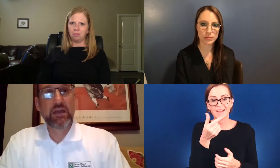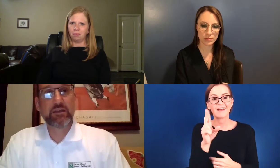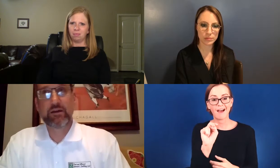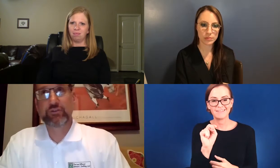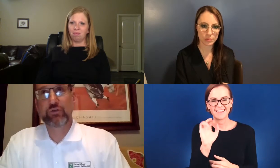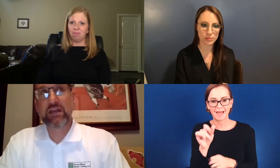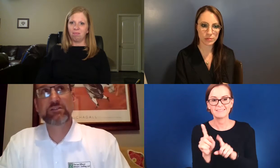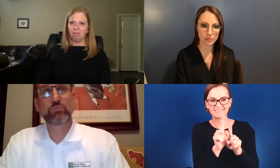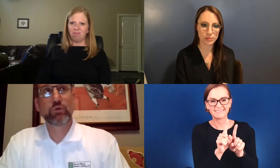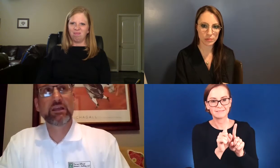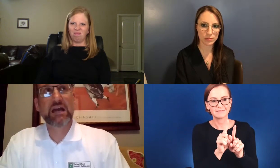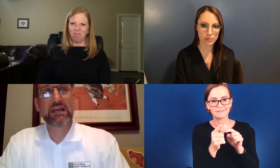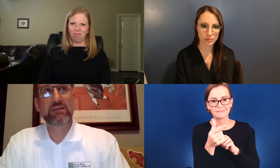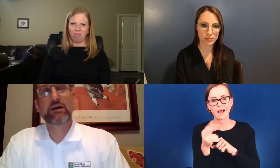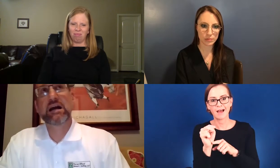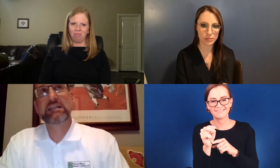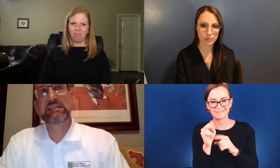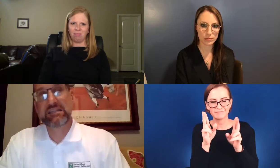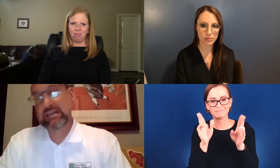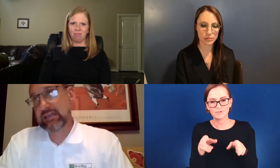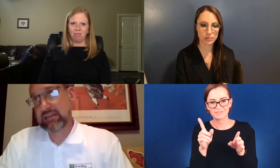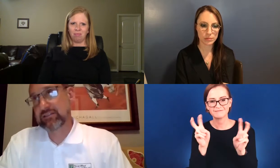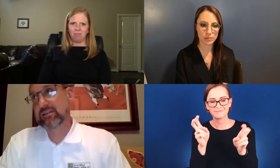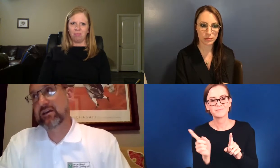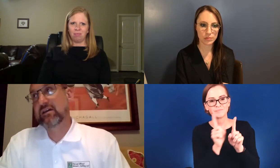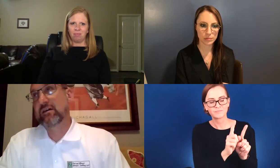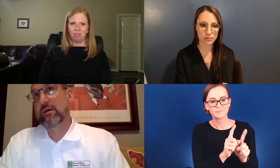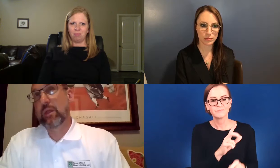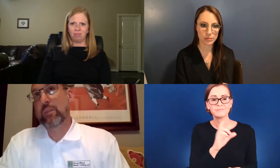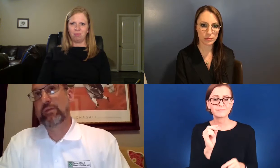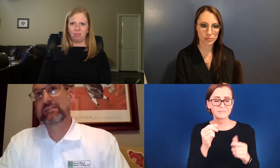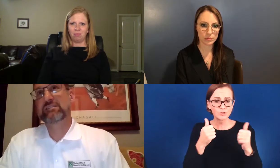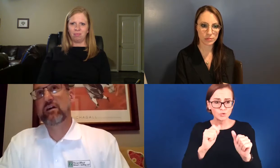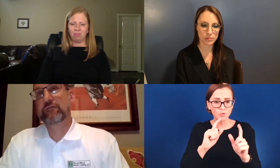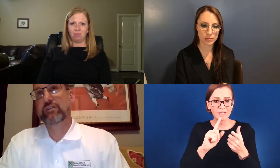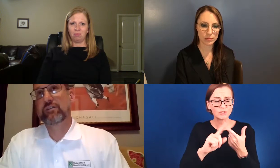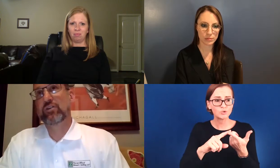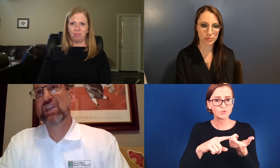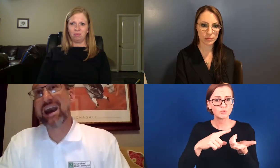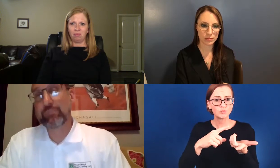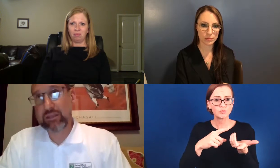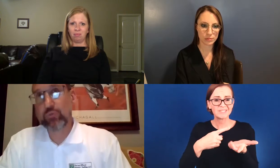And trying to bring an IDA case on the basis of there not being